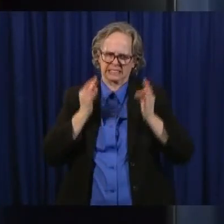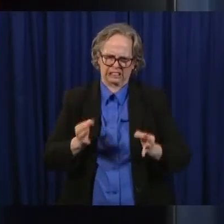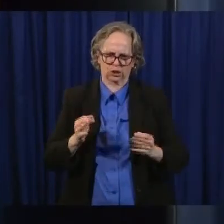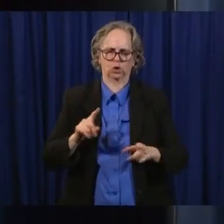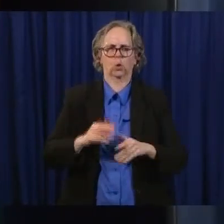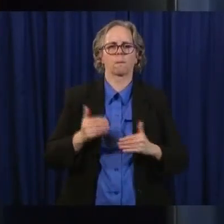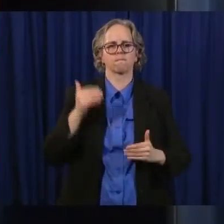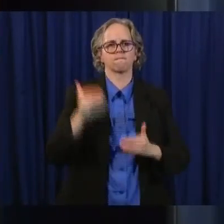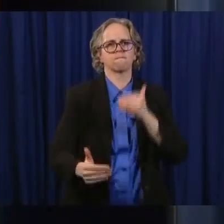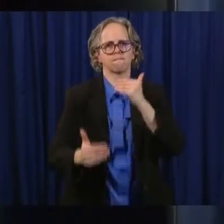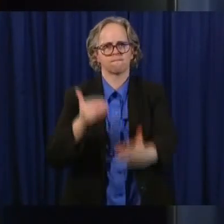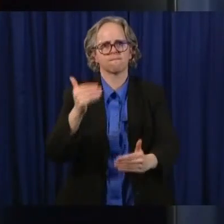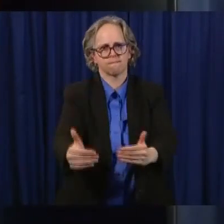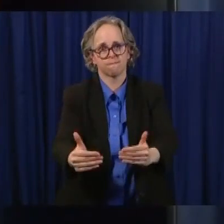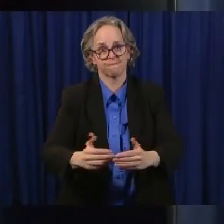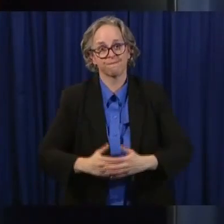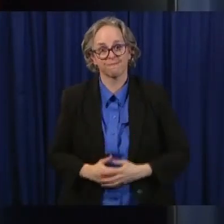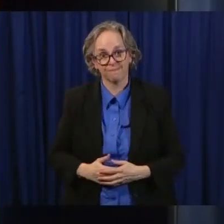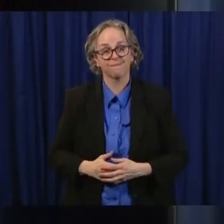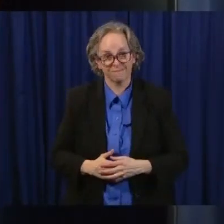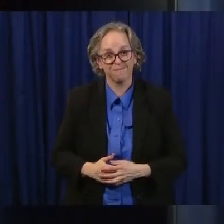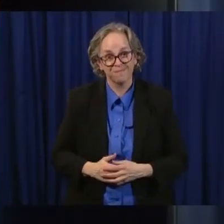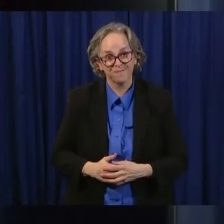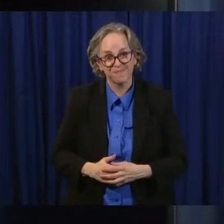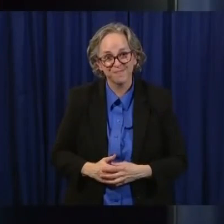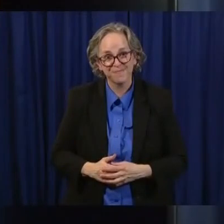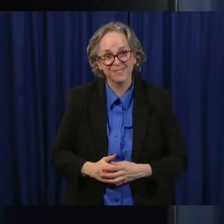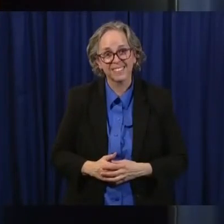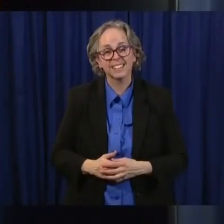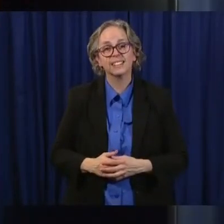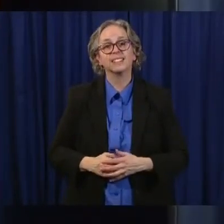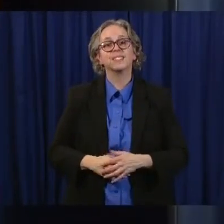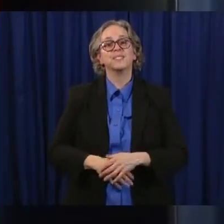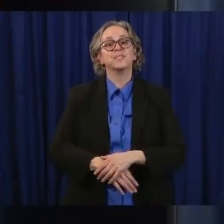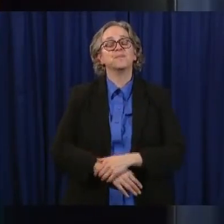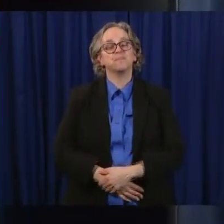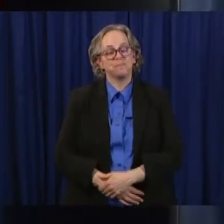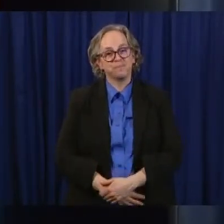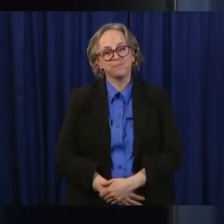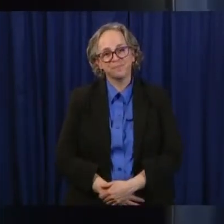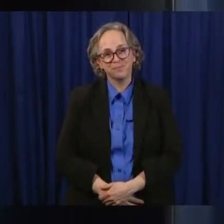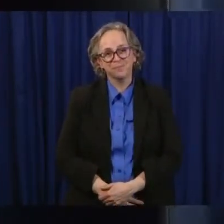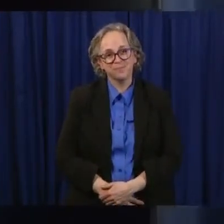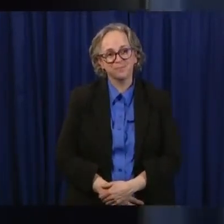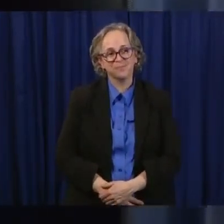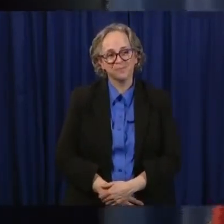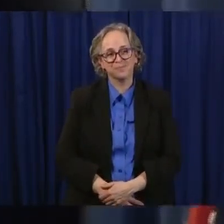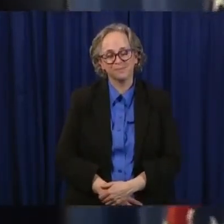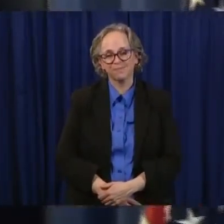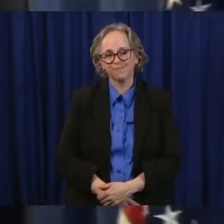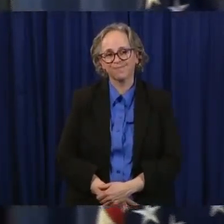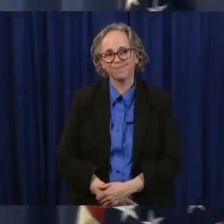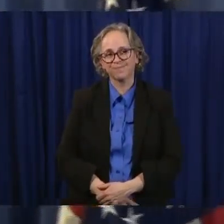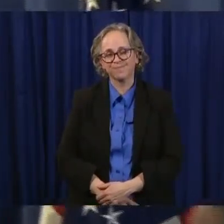TEAM OHIO, MAKING SURE WHAT WE CAN DO IS PROTECT OURSELVES, OUR FAMILIES AND EACH OTHER ALL IN THE SAME PROCESS. OUR MODELS ARE LOOKING AT THAT. TRYING TO SAY, WHAT ARE OUR